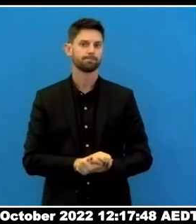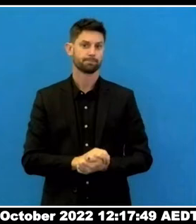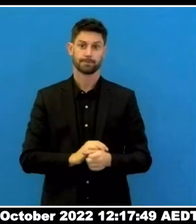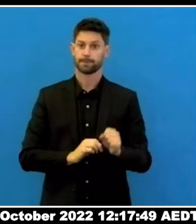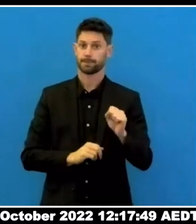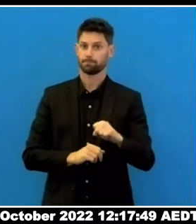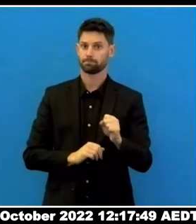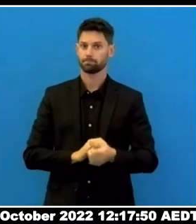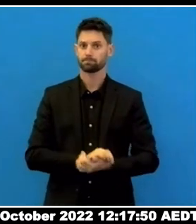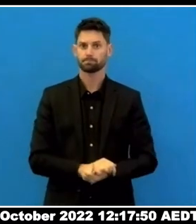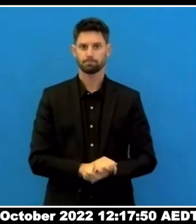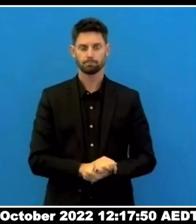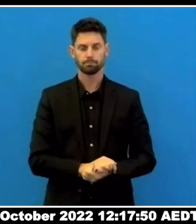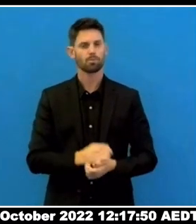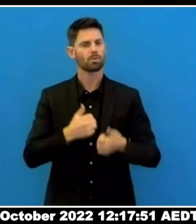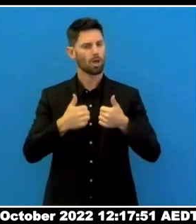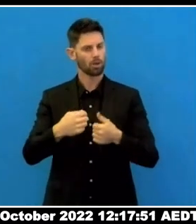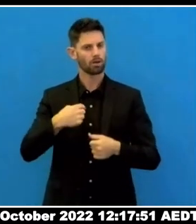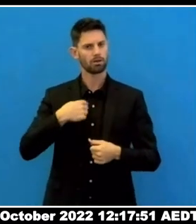So let's go back to the sort of foundations